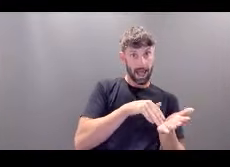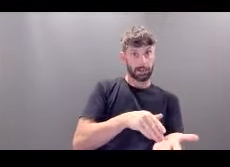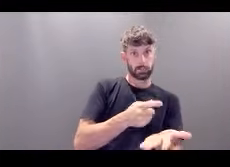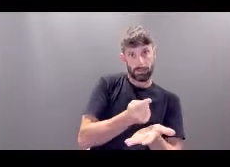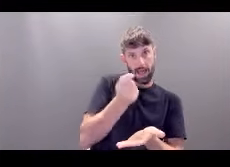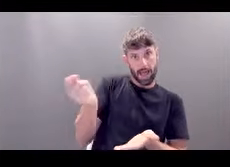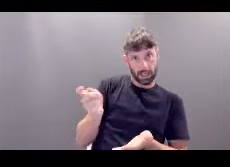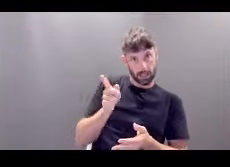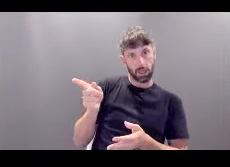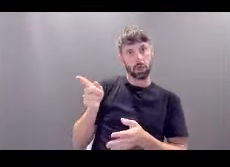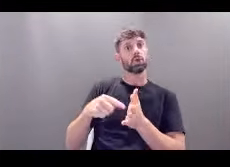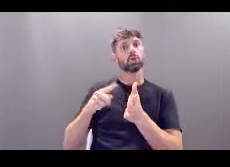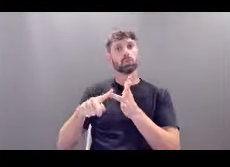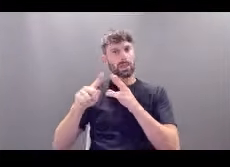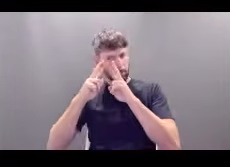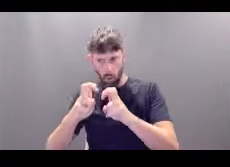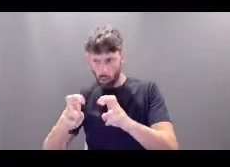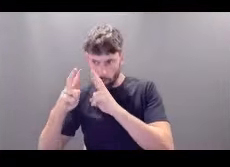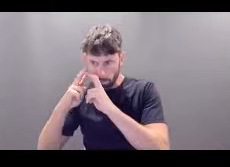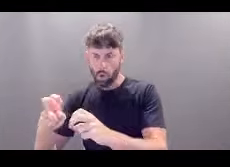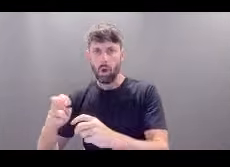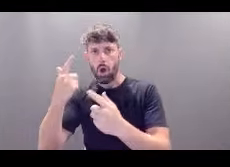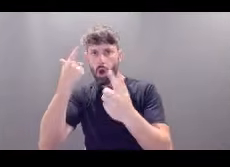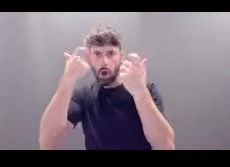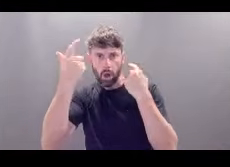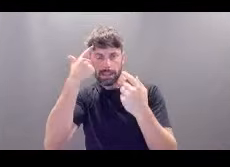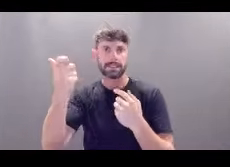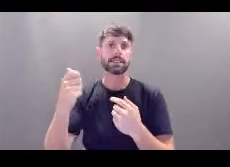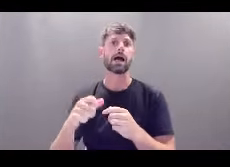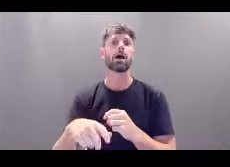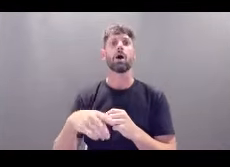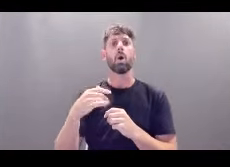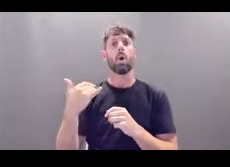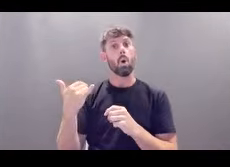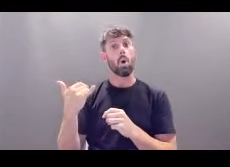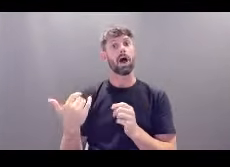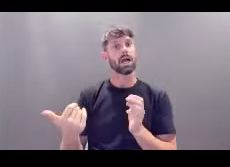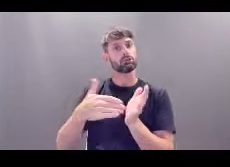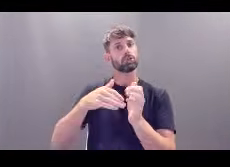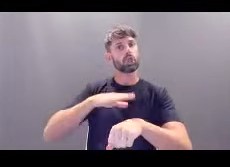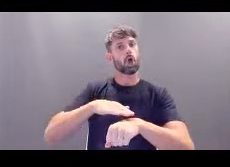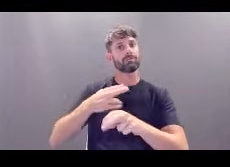specific AT solutions or it could be to prepare evidence or an assessment.